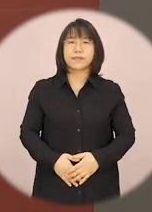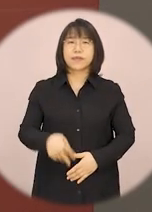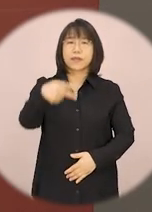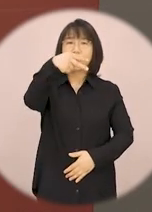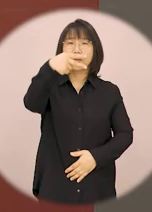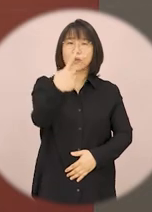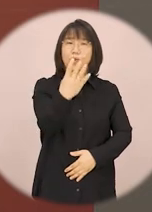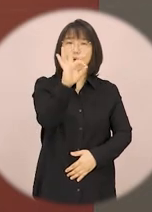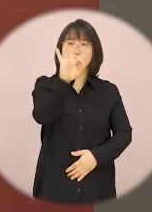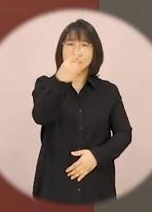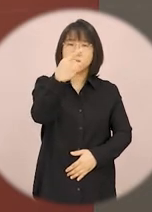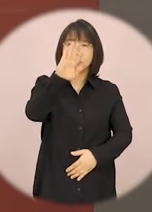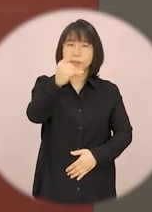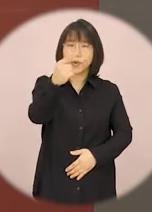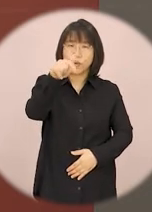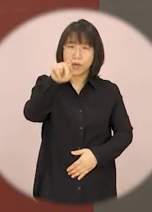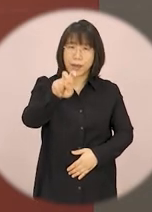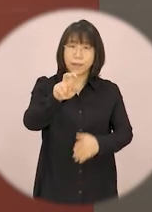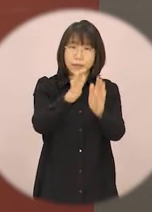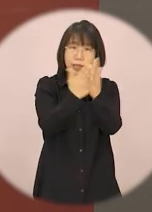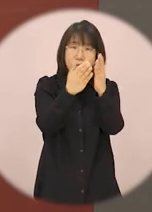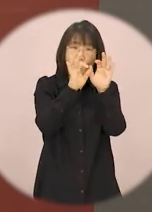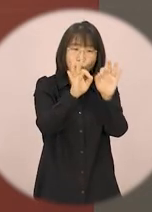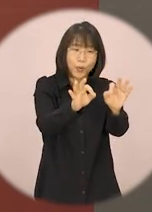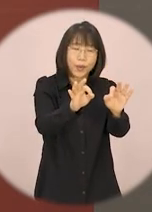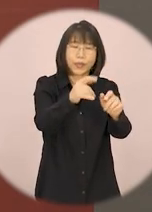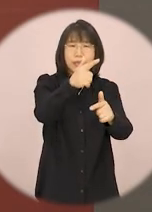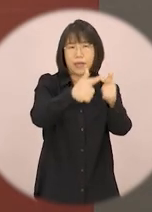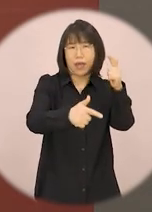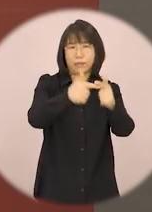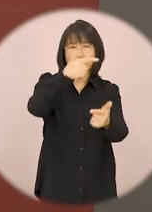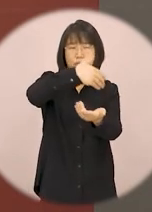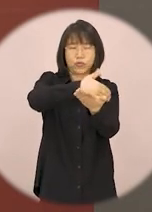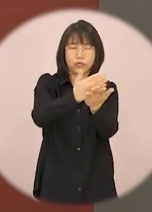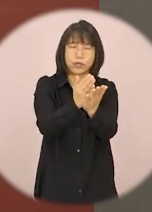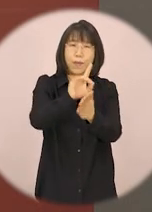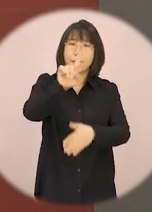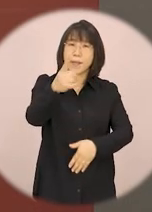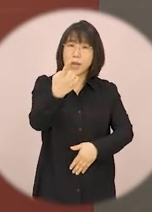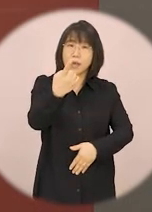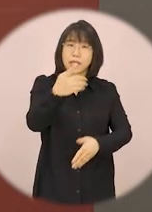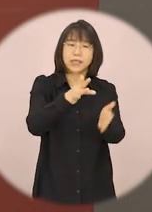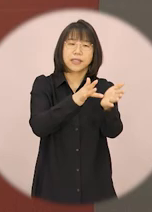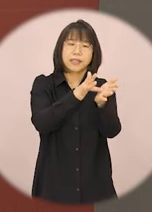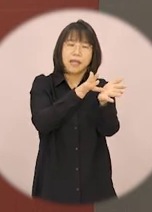In Dongui Bogam, more than 100 kinds of trees are used as medicine.